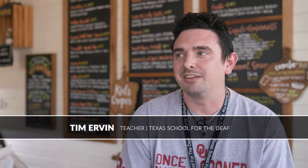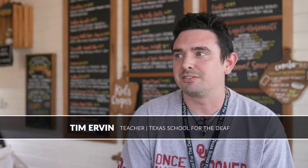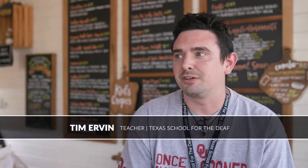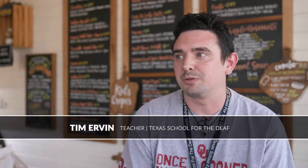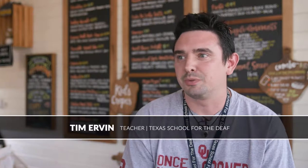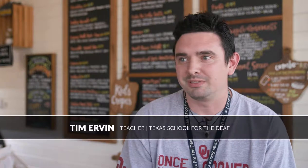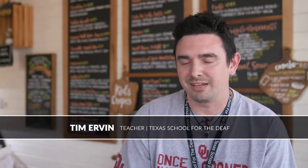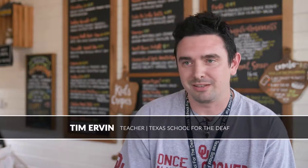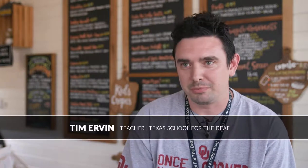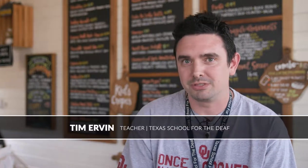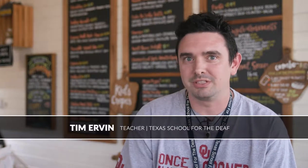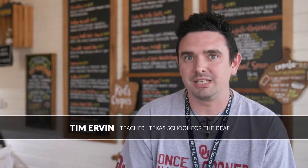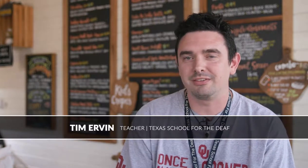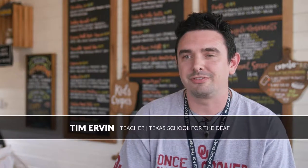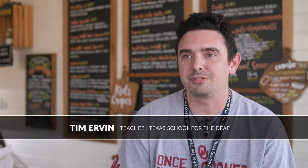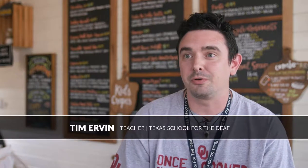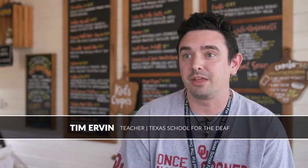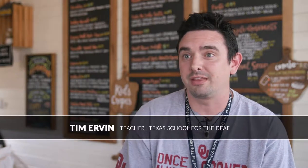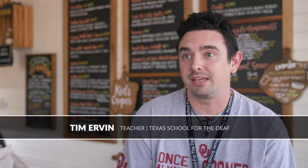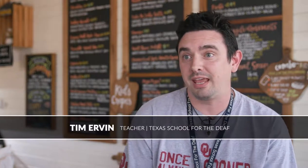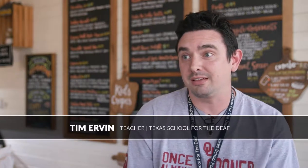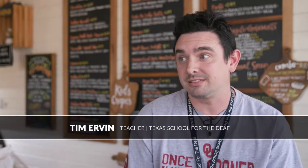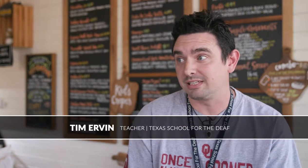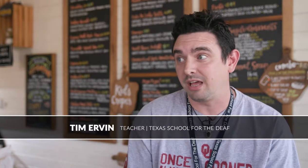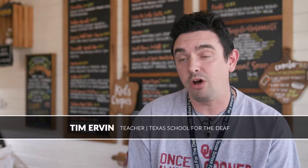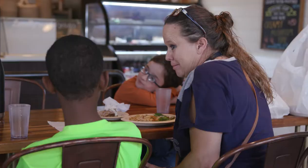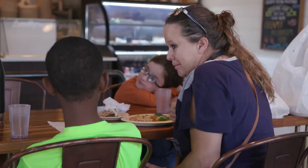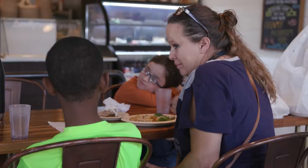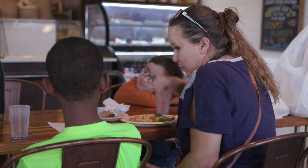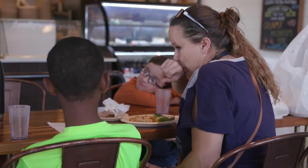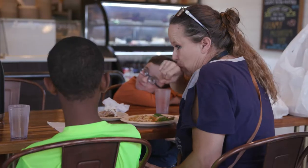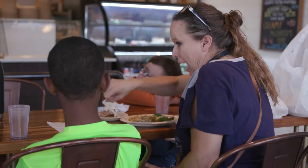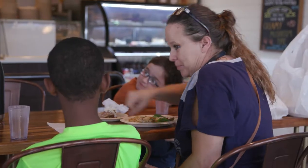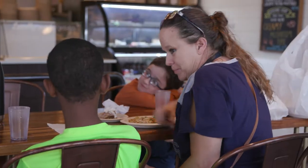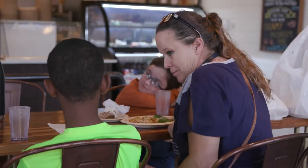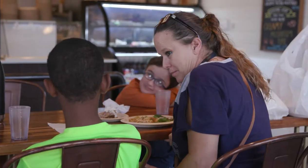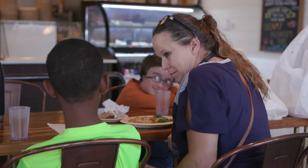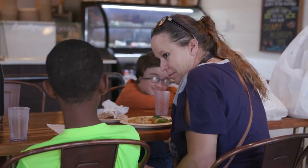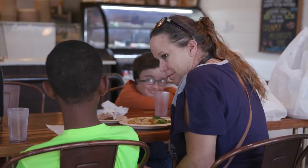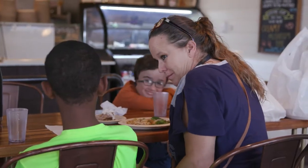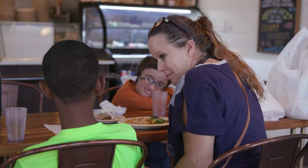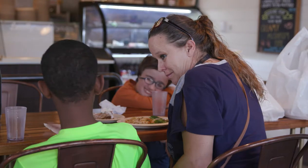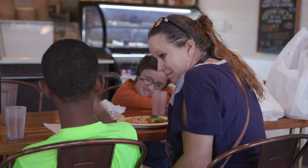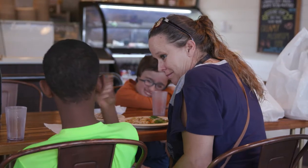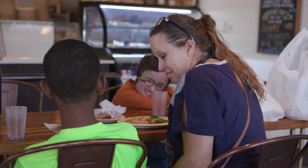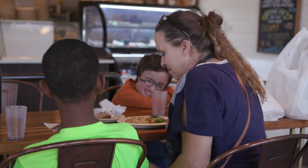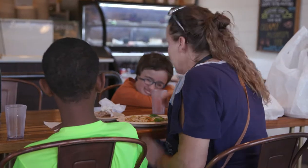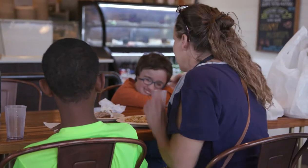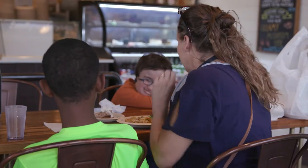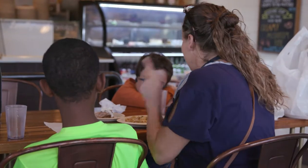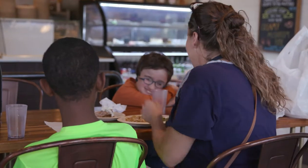And so, we take the opportunity so that they can see, oh there are people that are in the community that work,